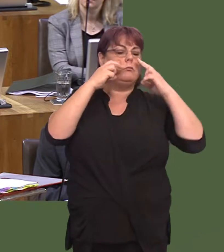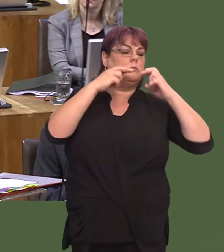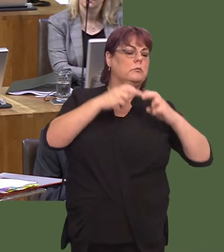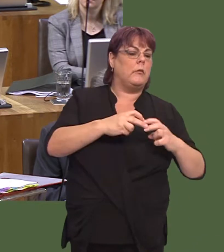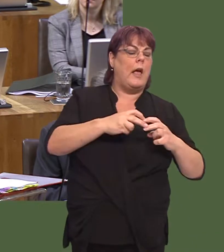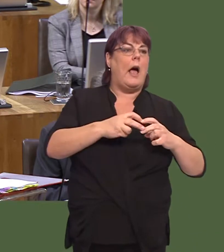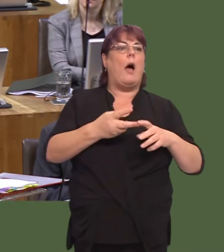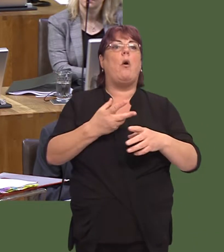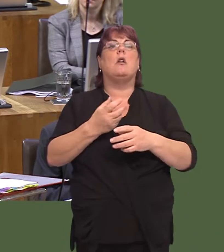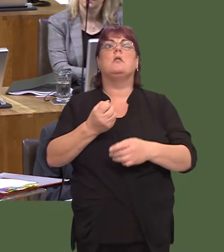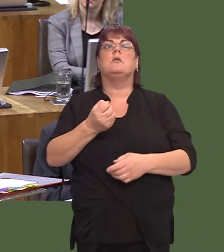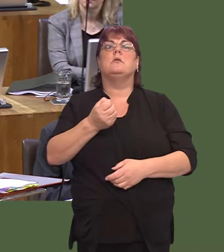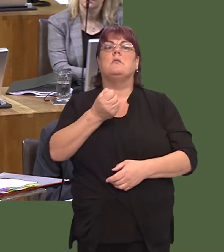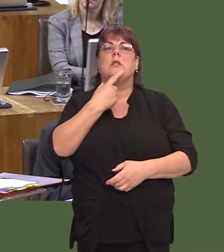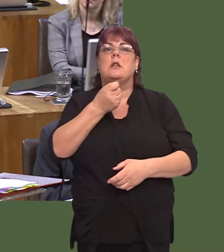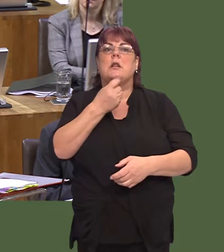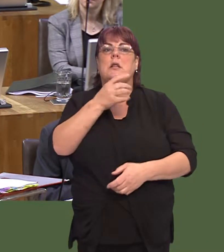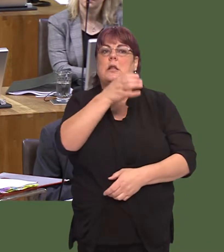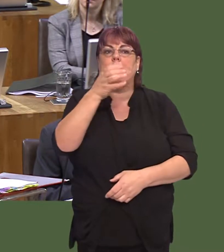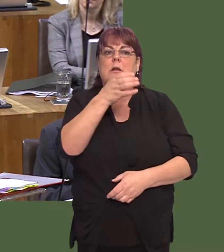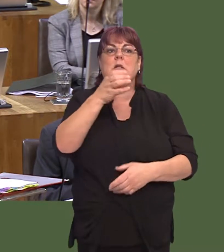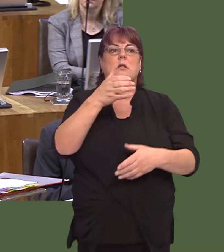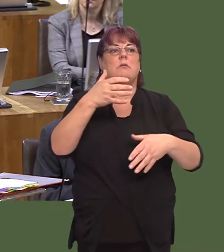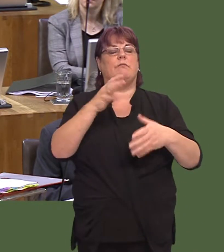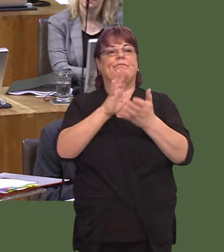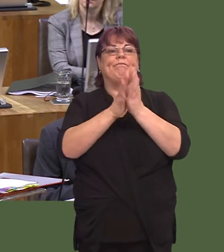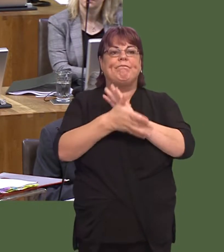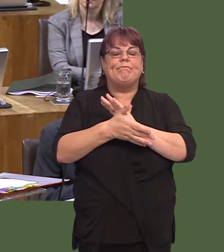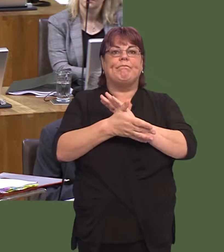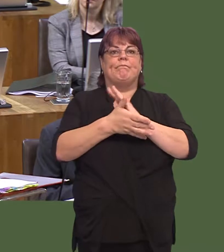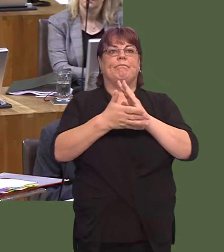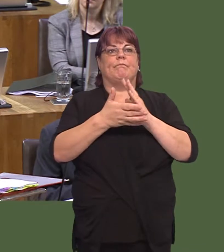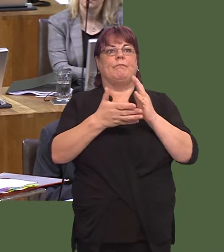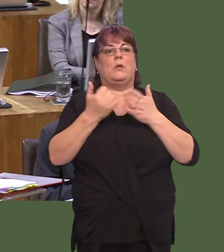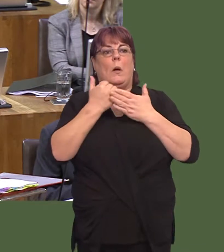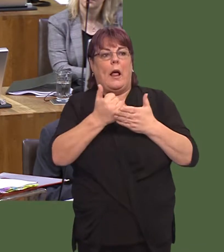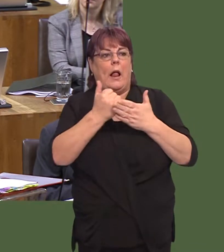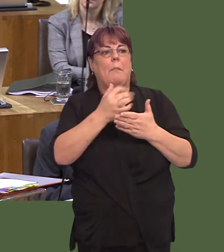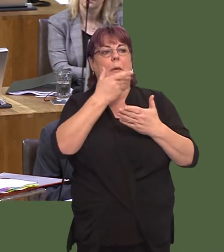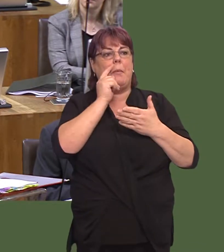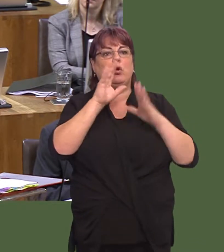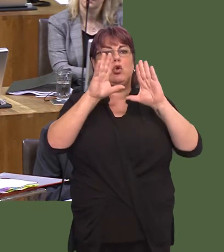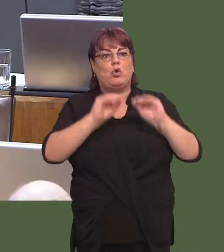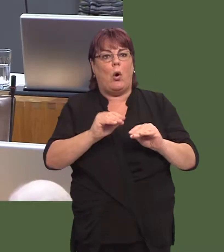that way I believe we will help more and more people to get off the substances they become addicted to.